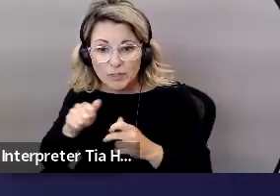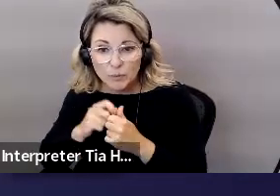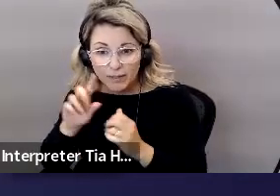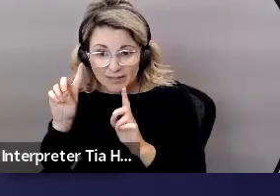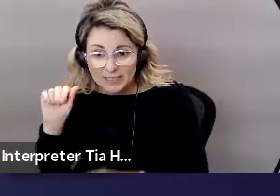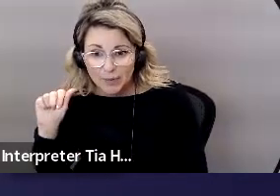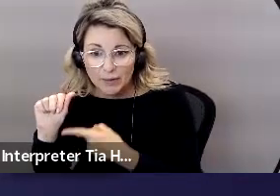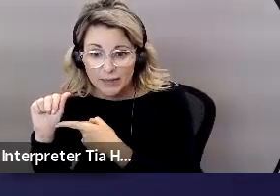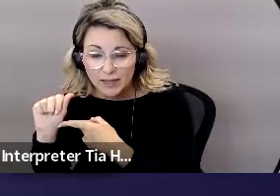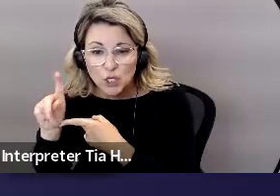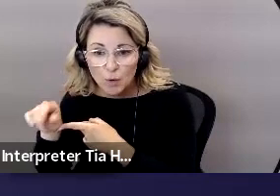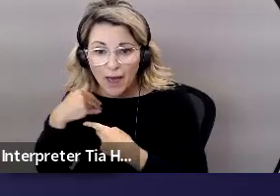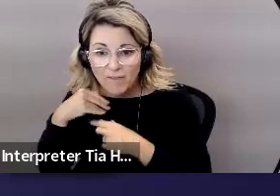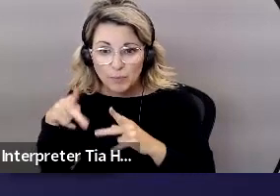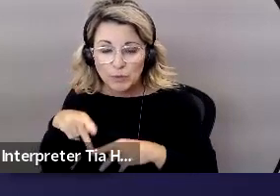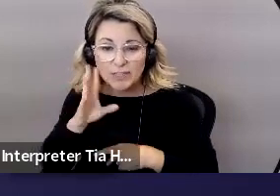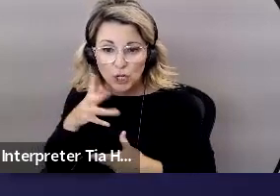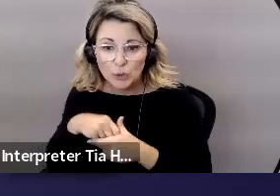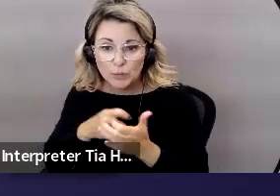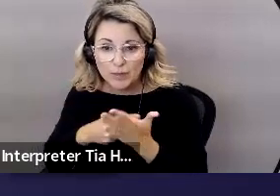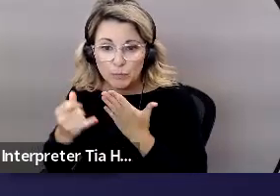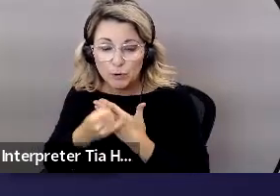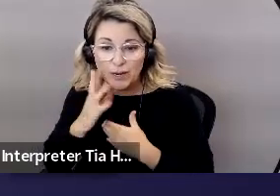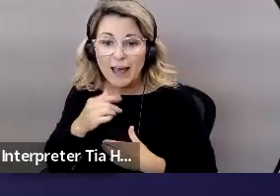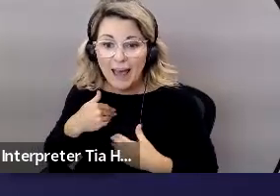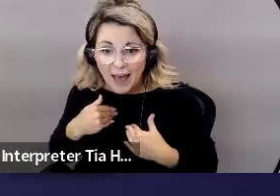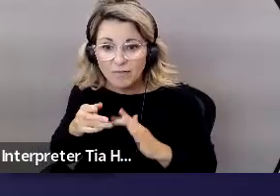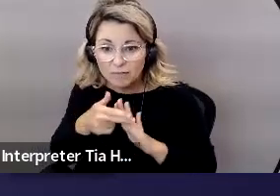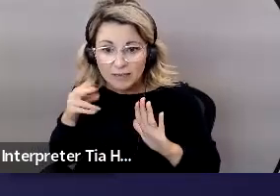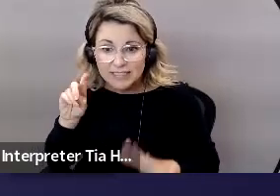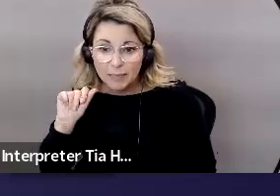So, if you're working, if you've got folks on the team who represent those diversities and